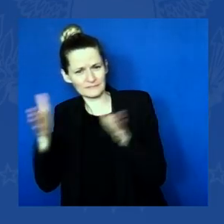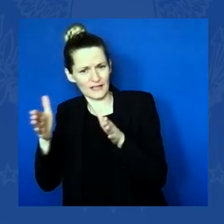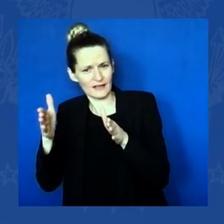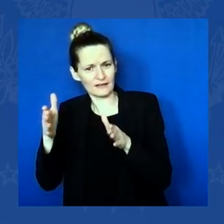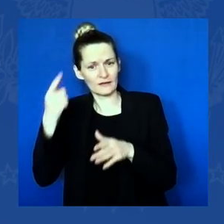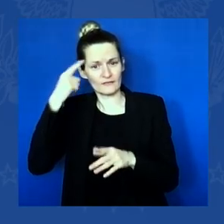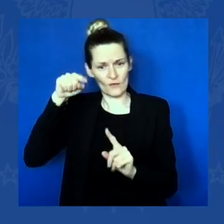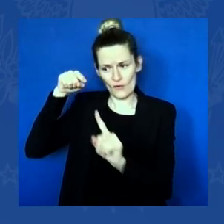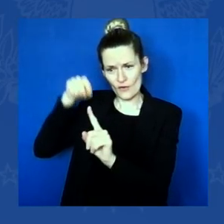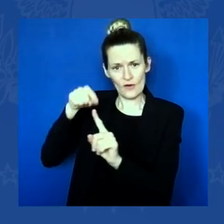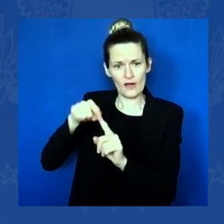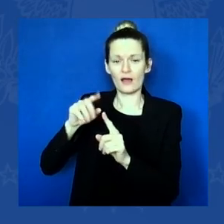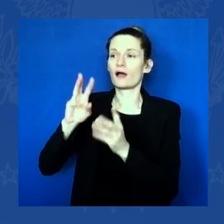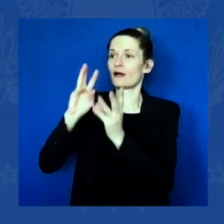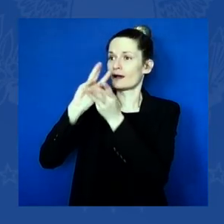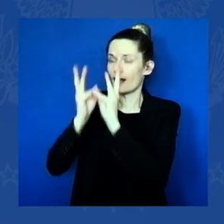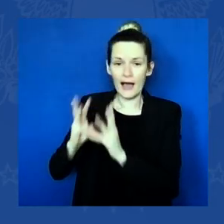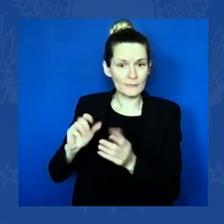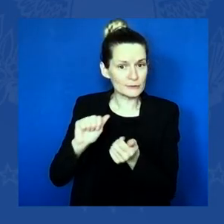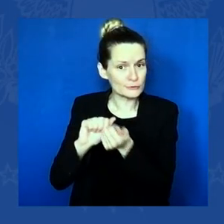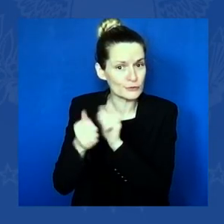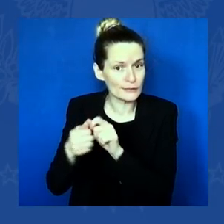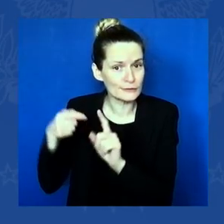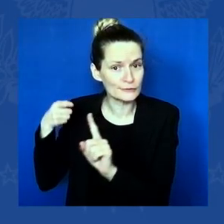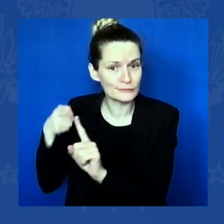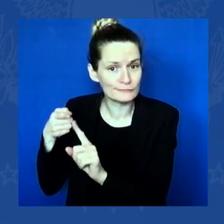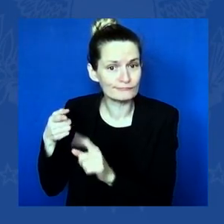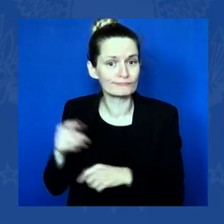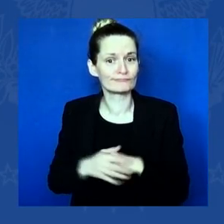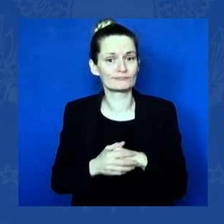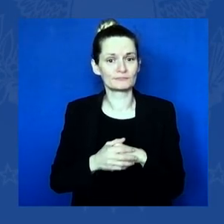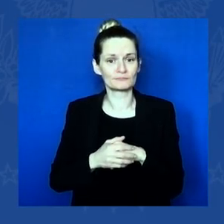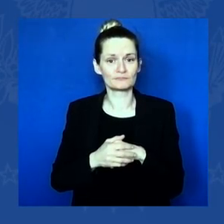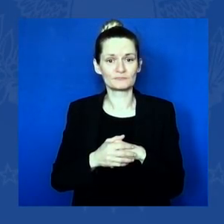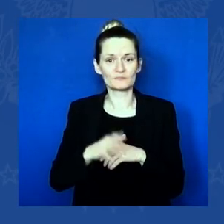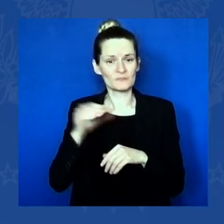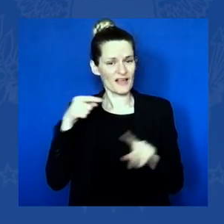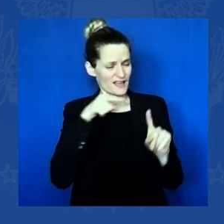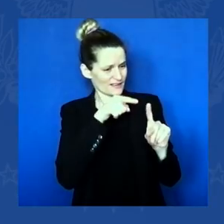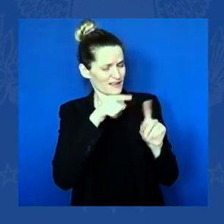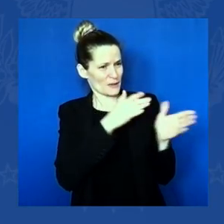Many of our supply chains are almost entirely owned and operated by the private sector.